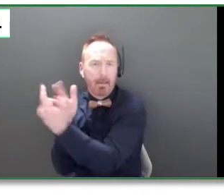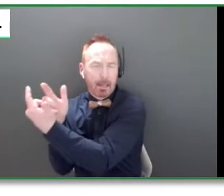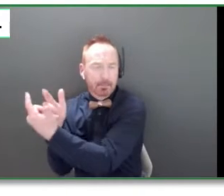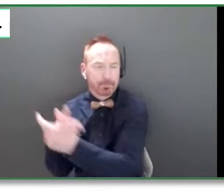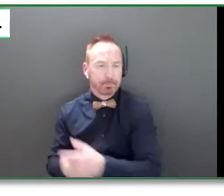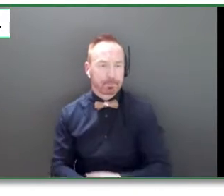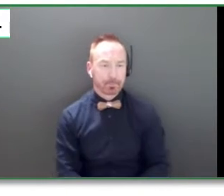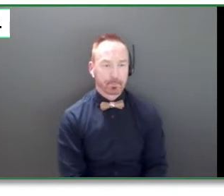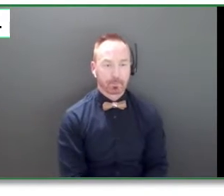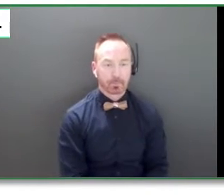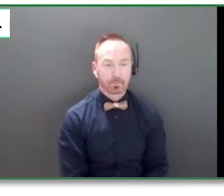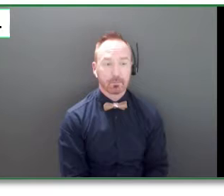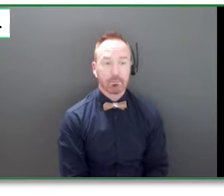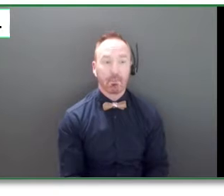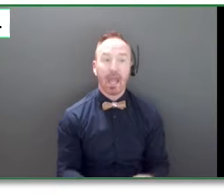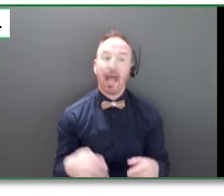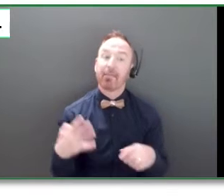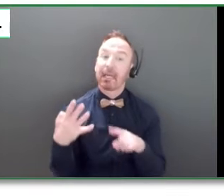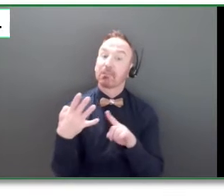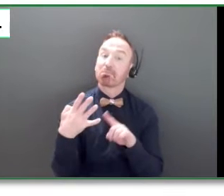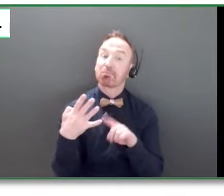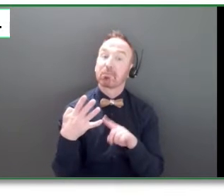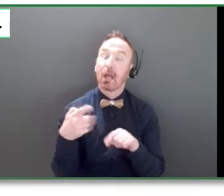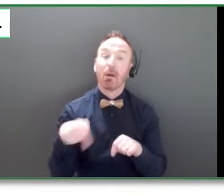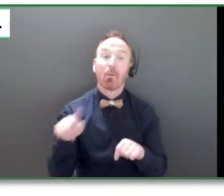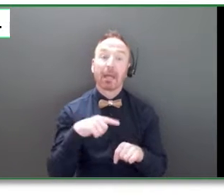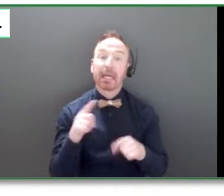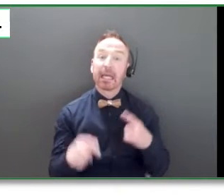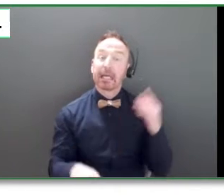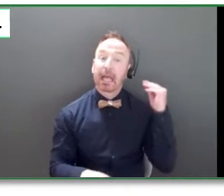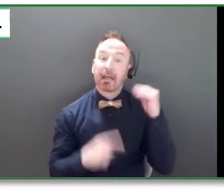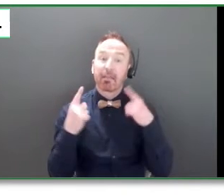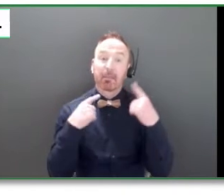we should consider cost and accessibility.